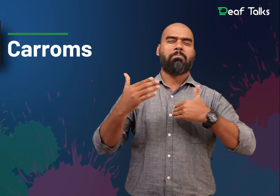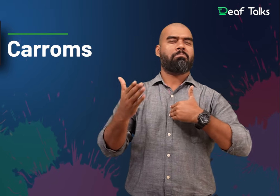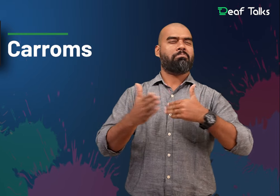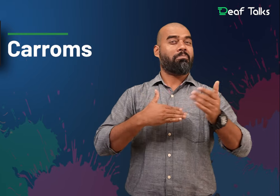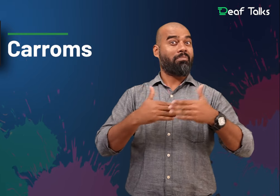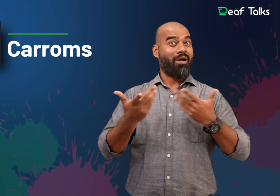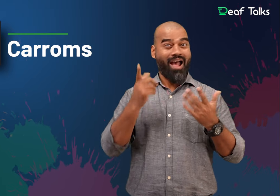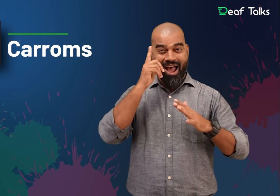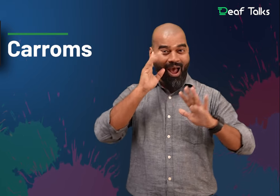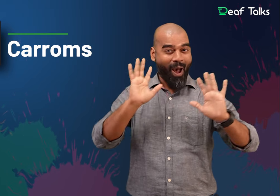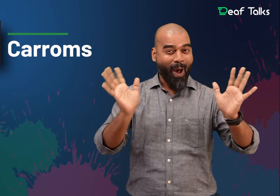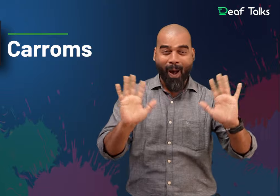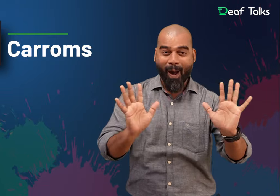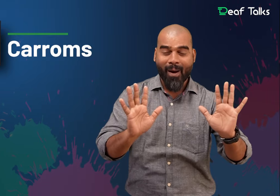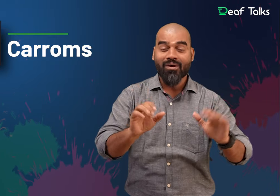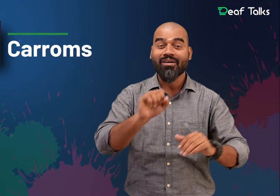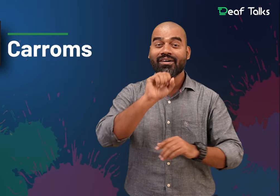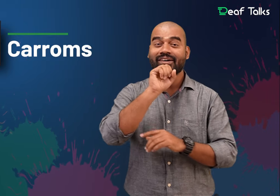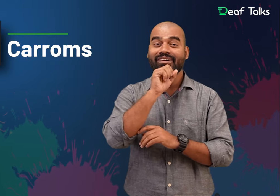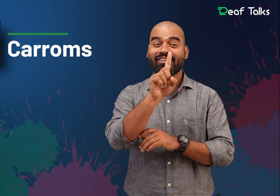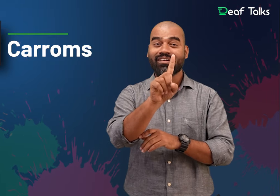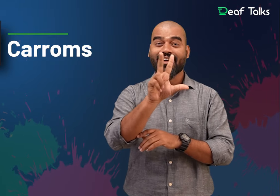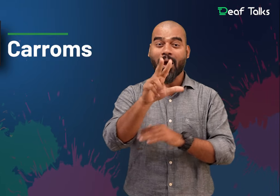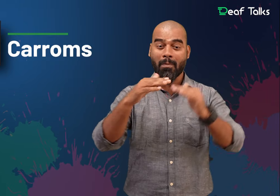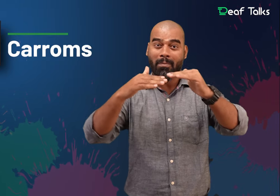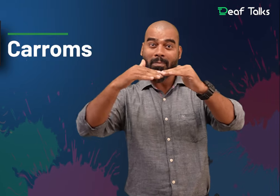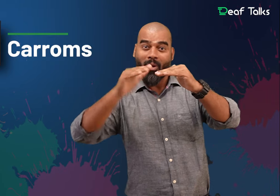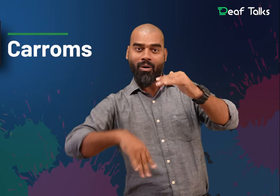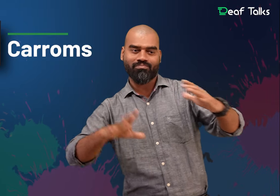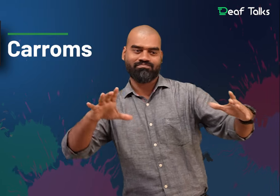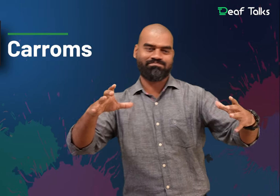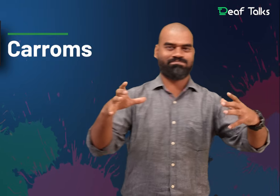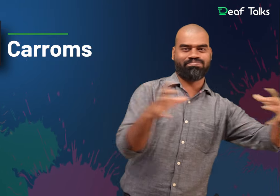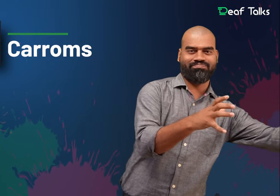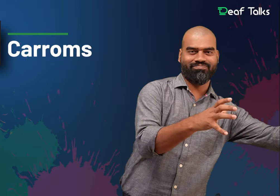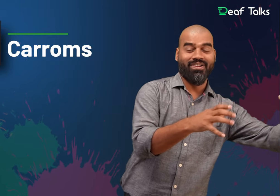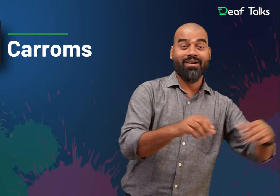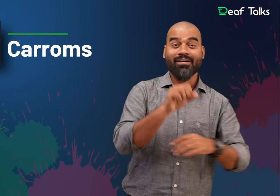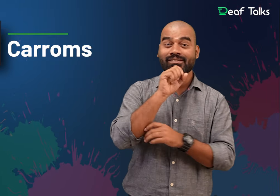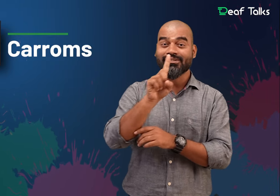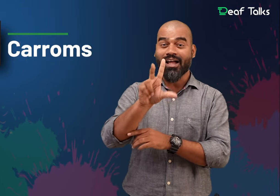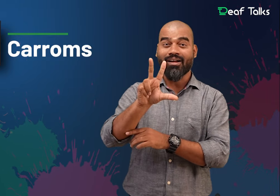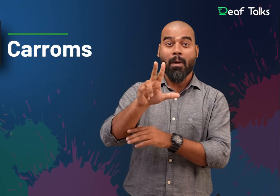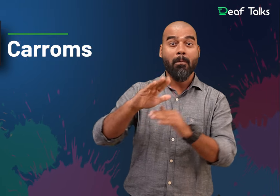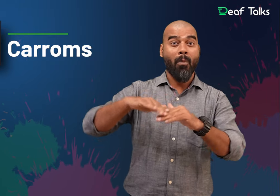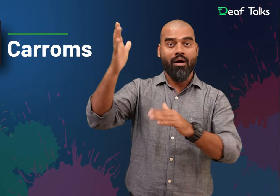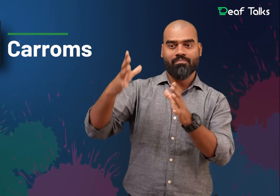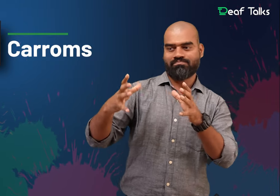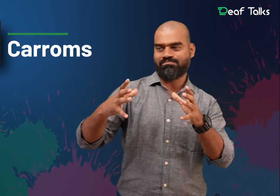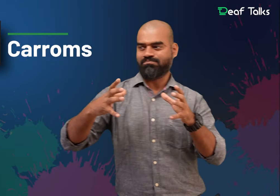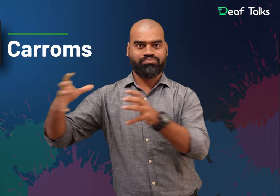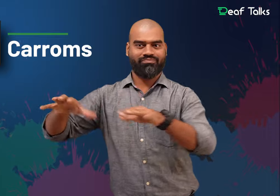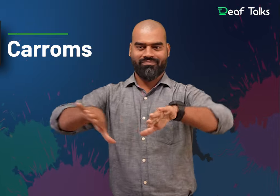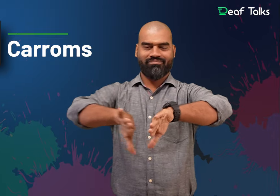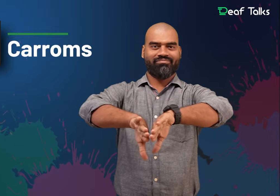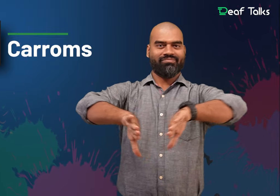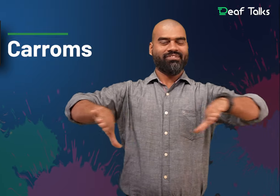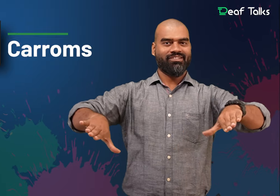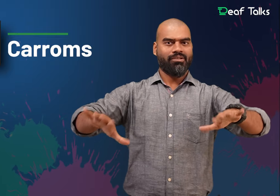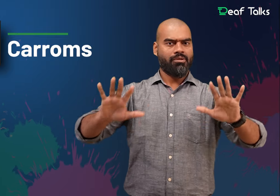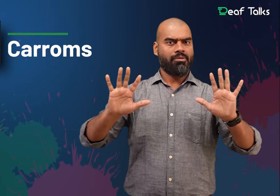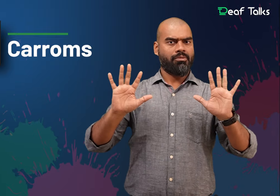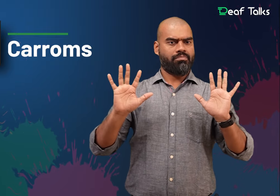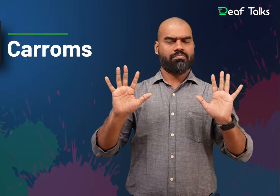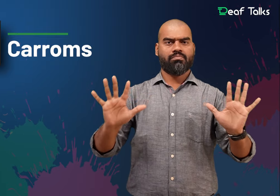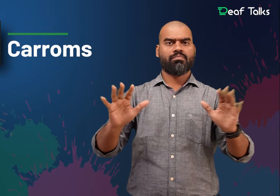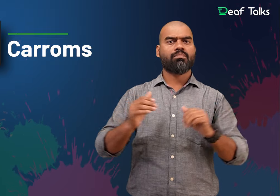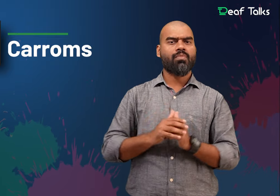Categories: Under 18 and Above 18